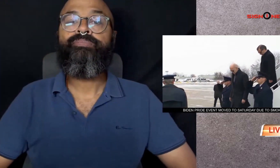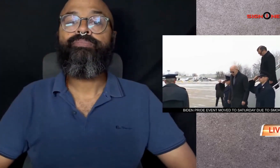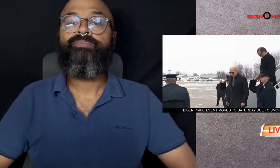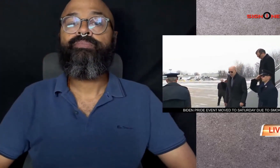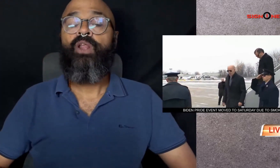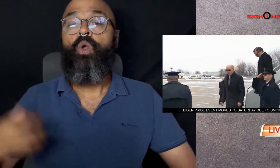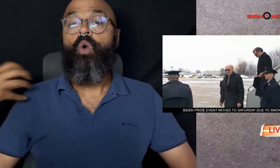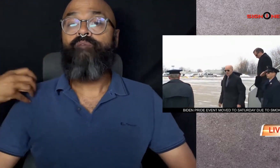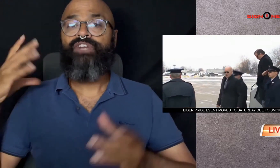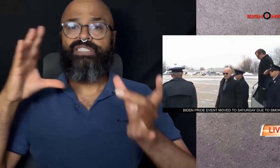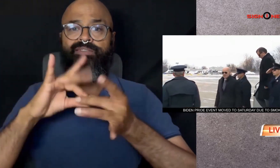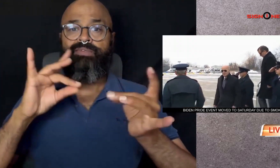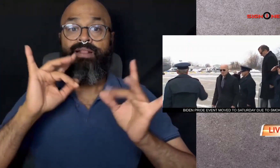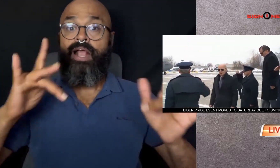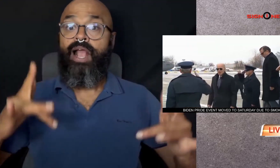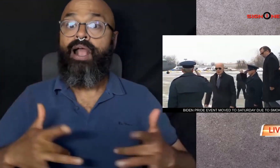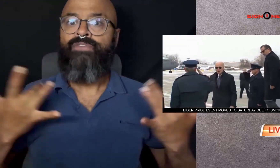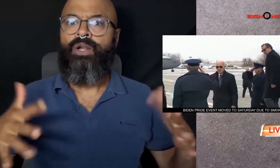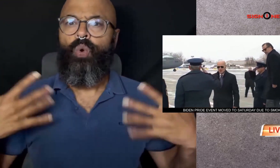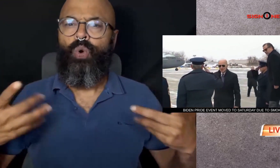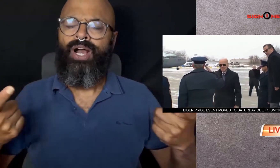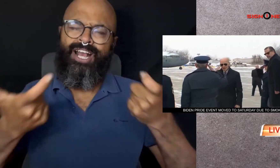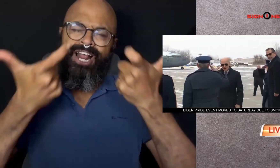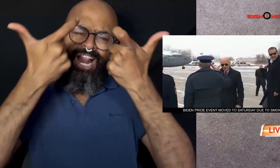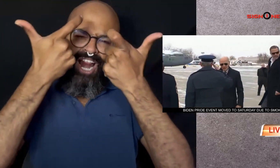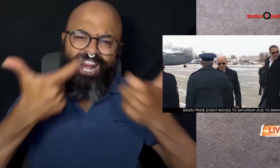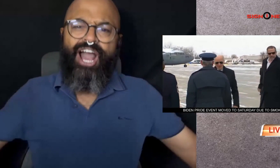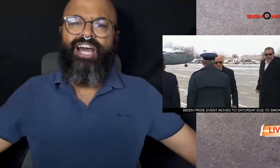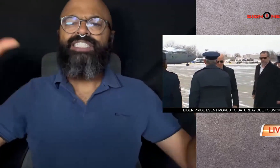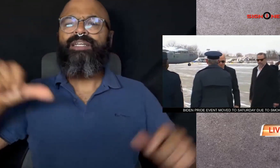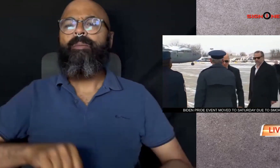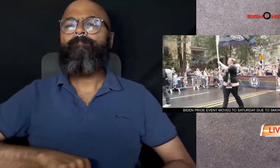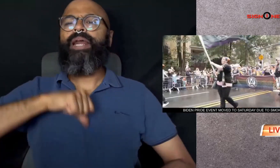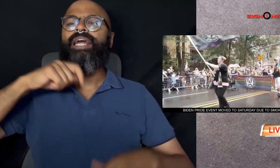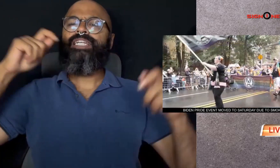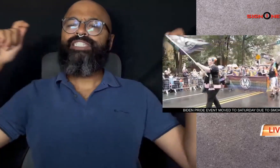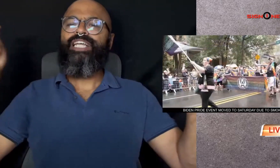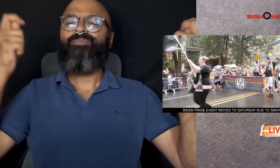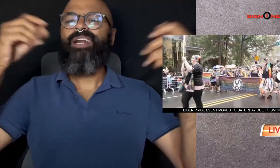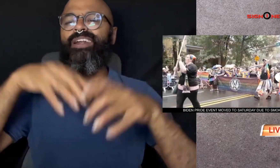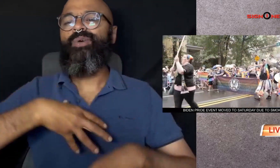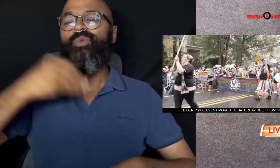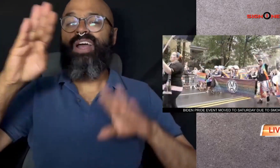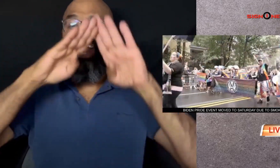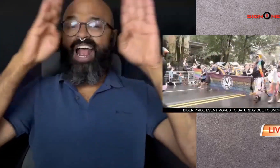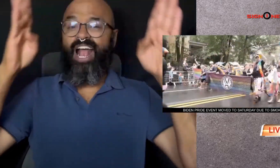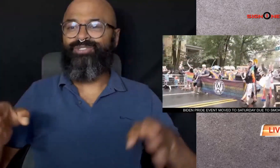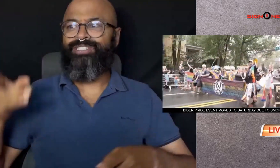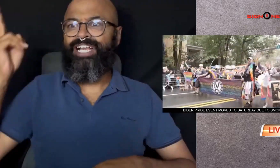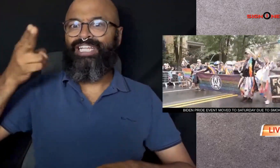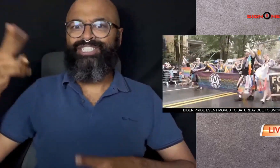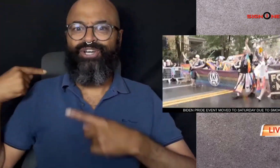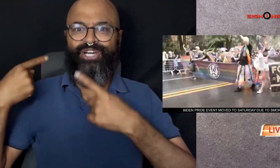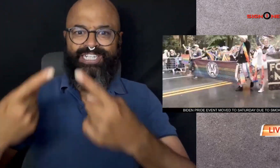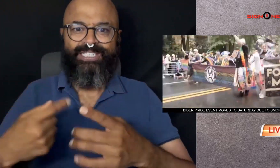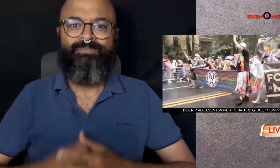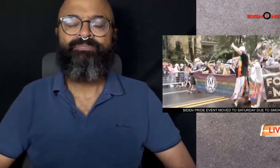quality issues officials say the event is the largest pride celebration in White House history